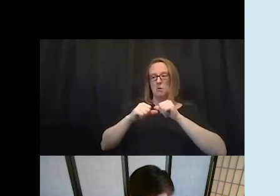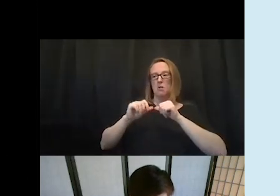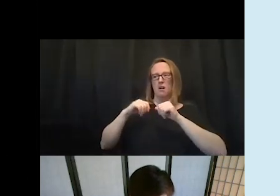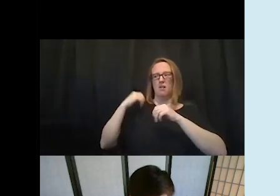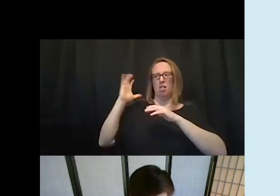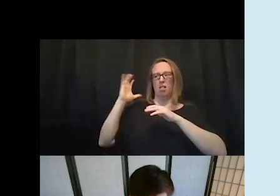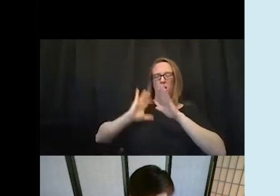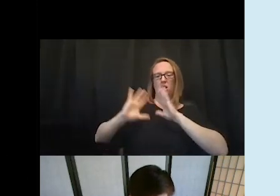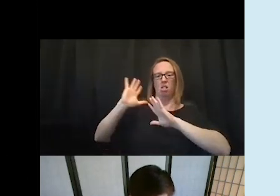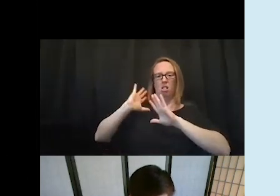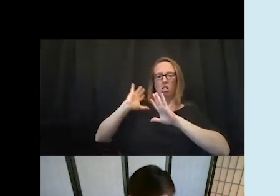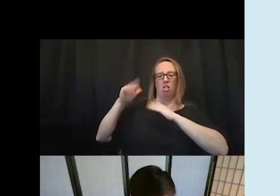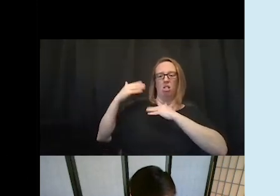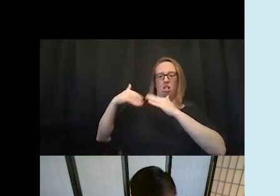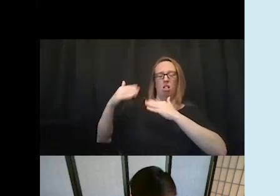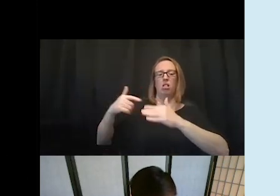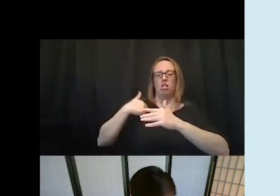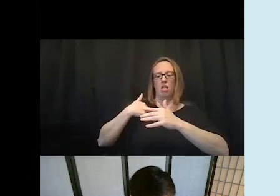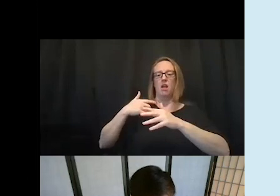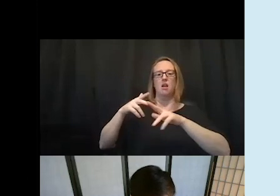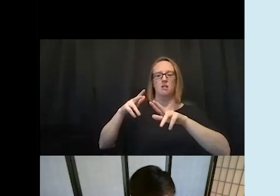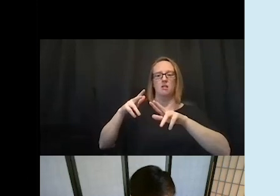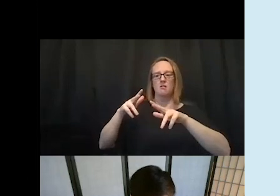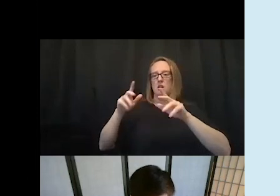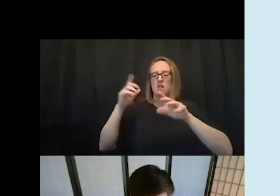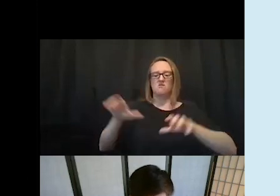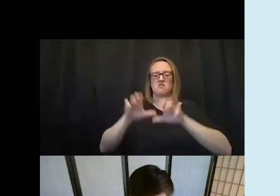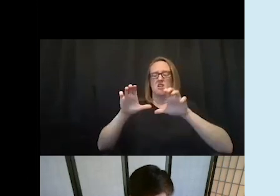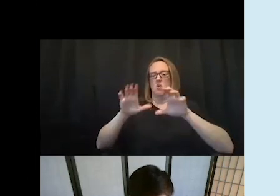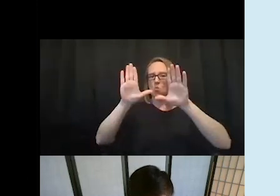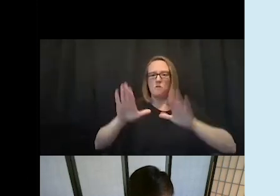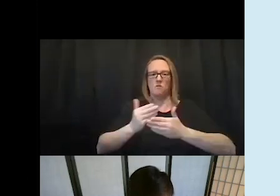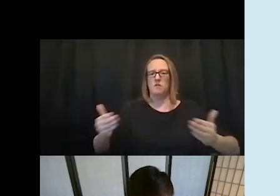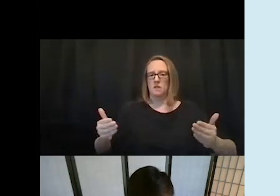in Maine in the dead of winter. Where I come from you can drive a pickup truck from one side